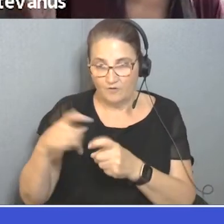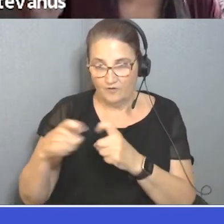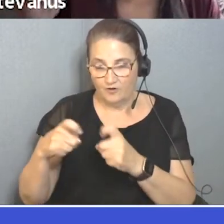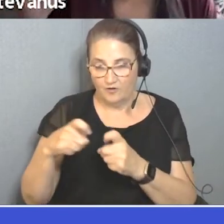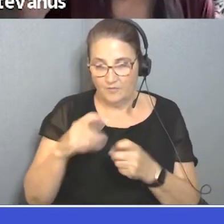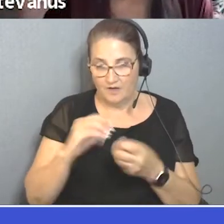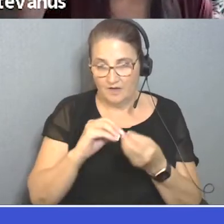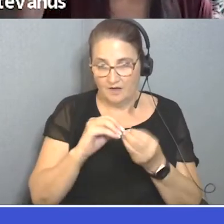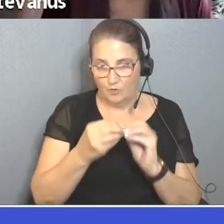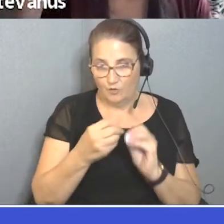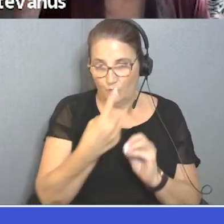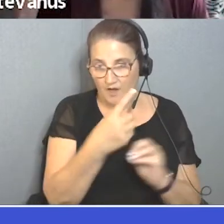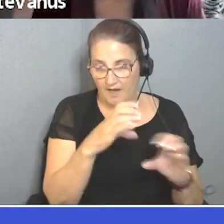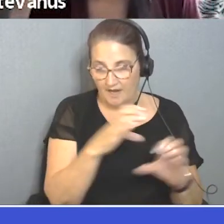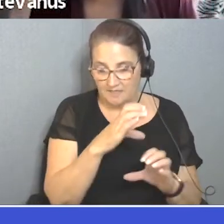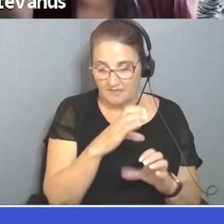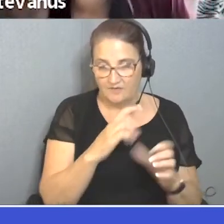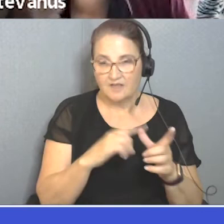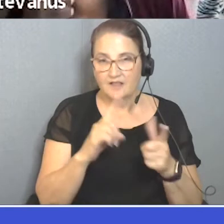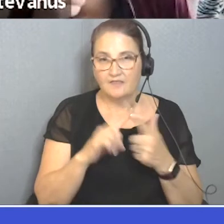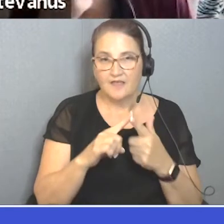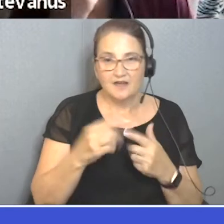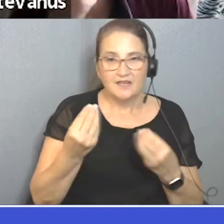you have your area of opportunity from activity one, go ahead and